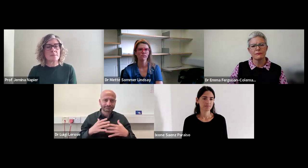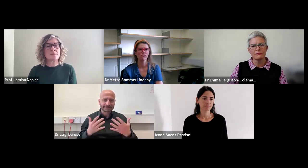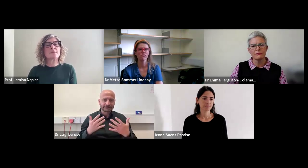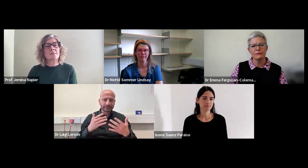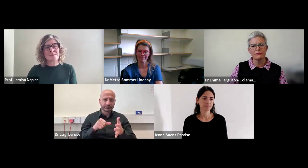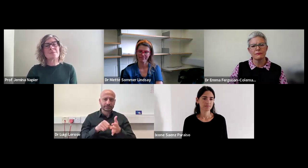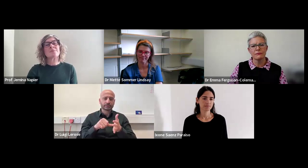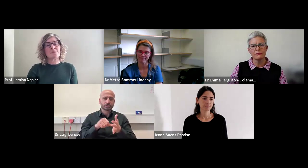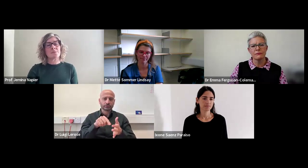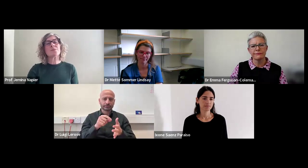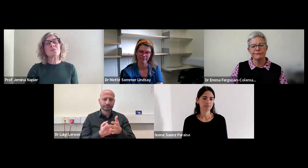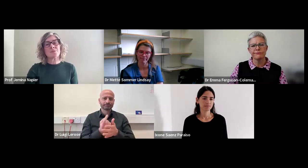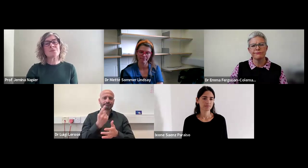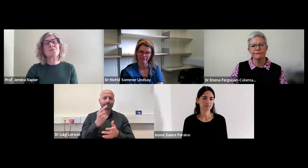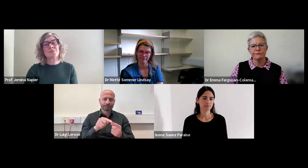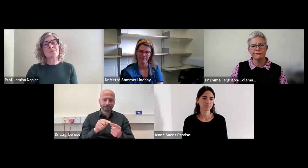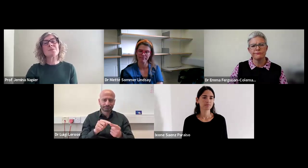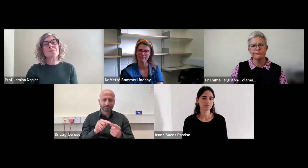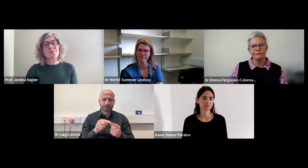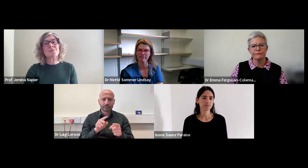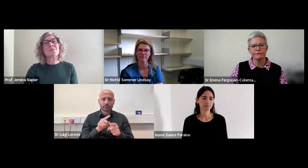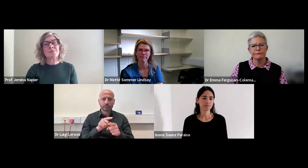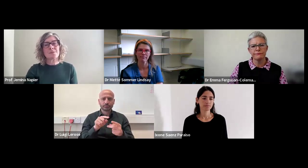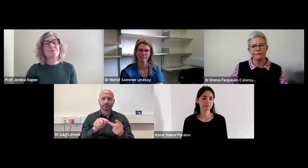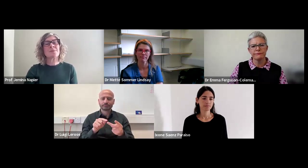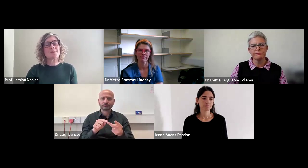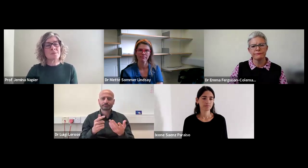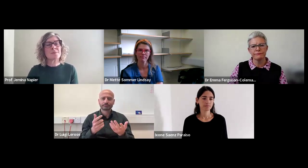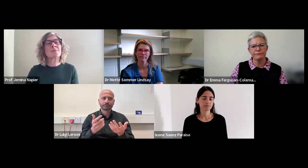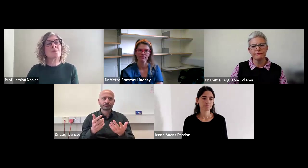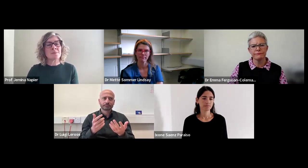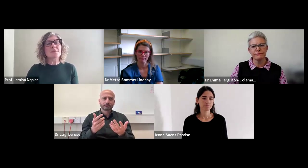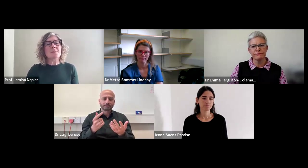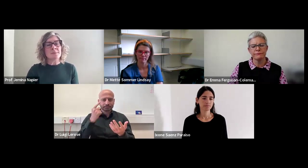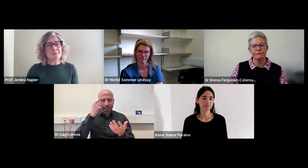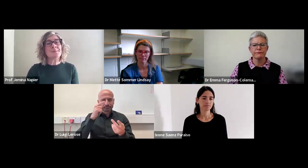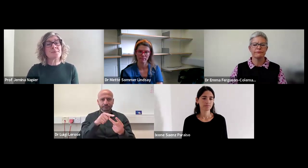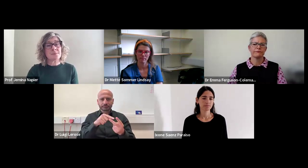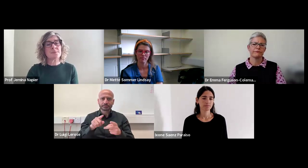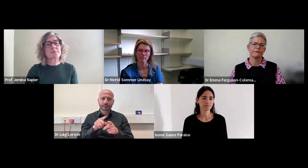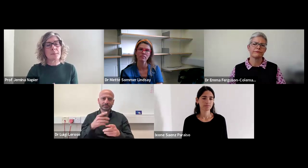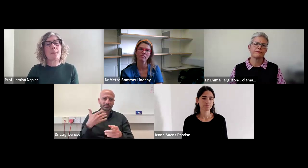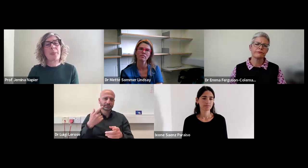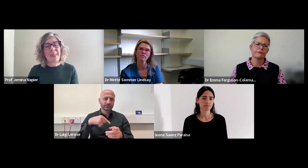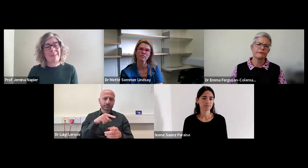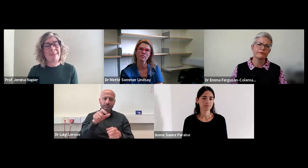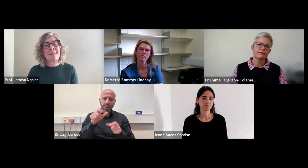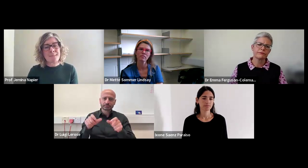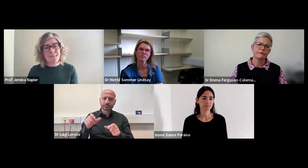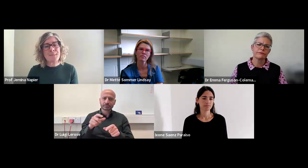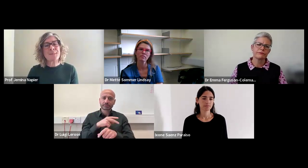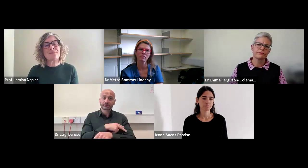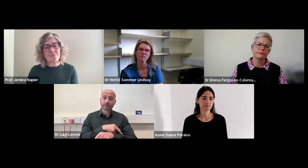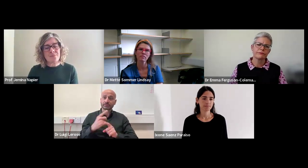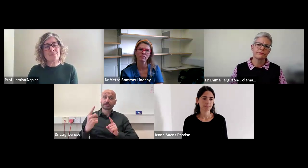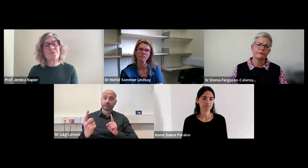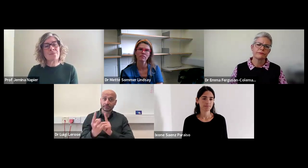catch up and that can be very fatiguing. There's an extra issue there I think is Deaf academics.